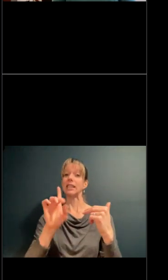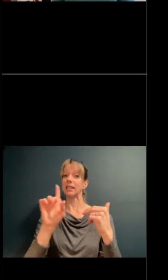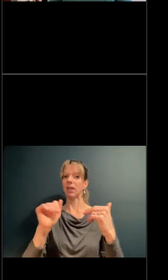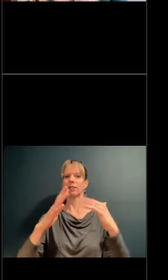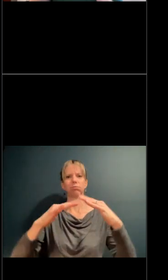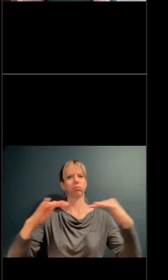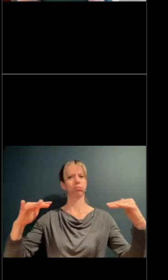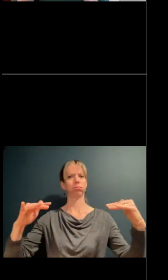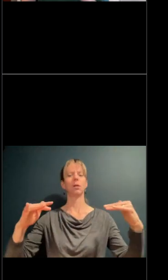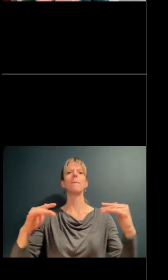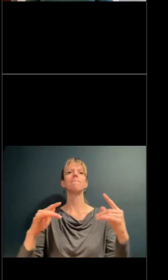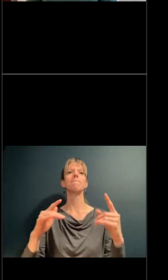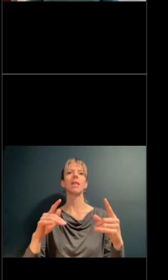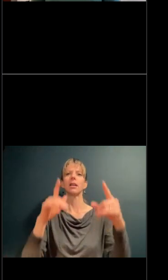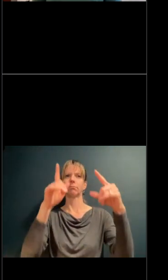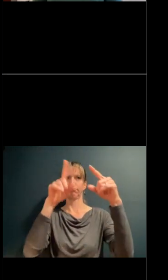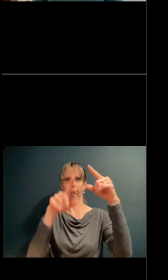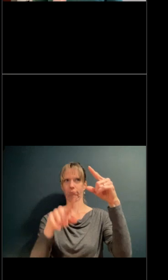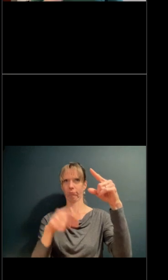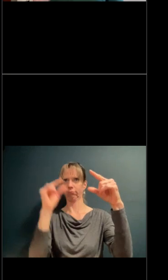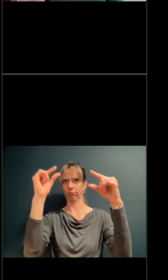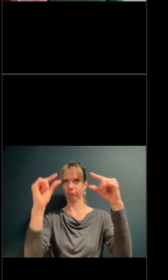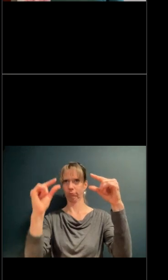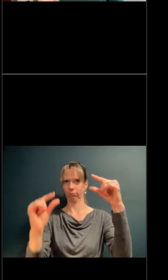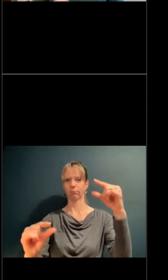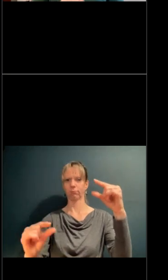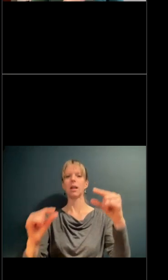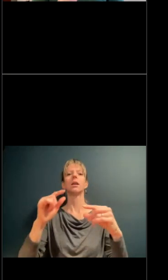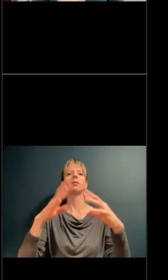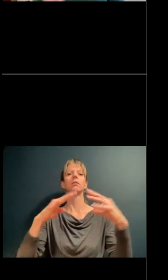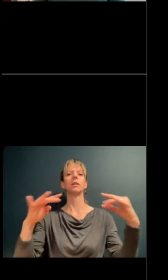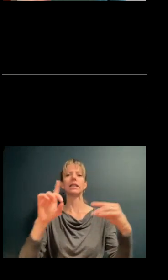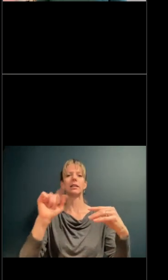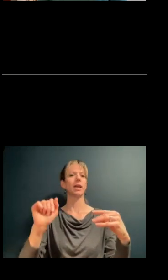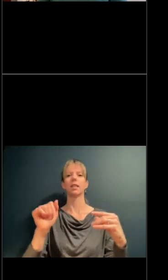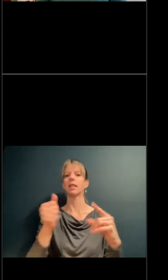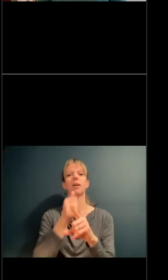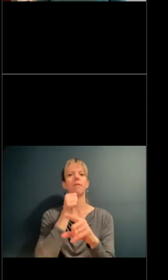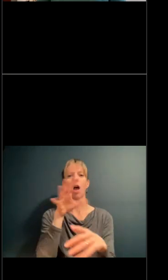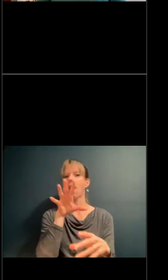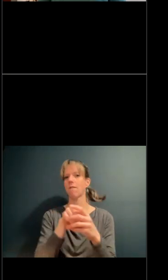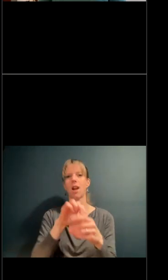of students with various disabilities who had not been invited to any other youth social activities